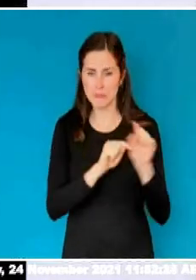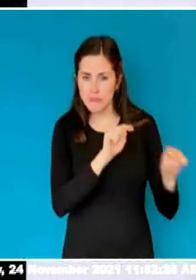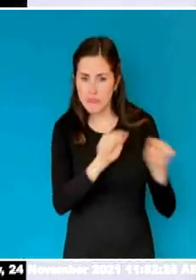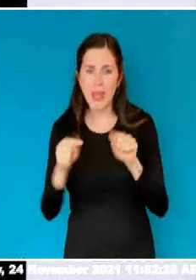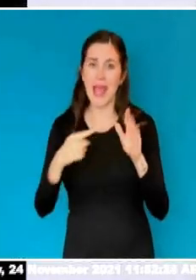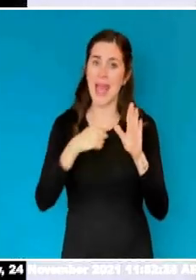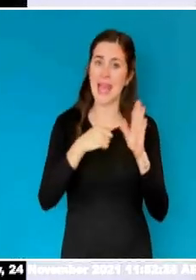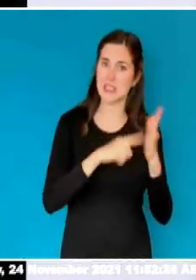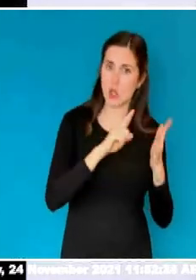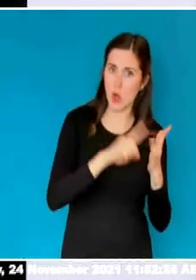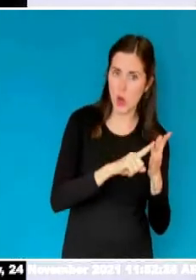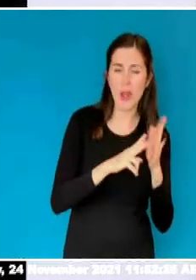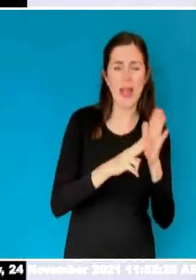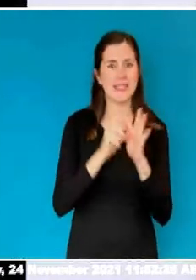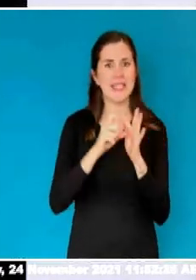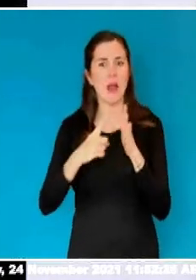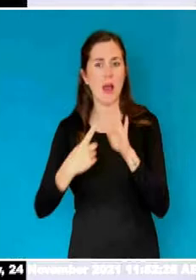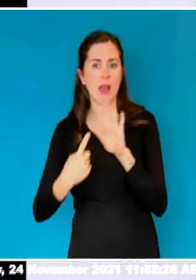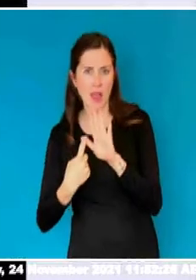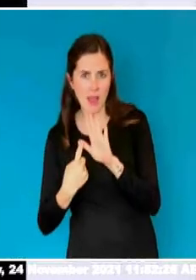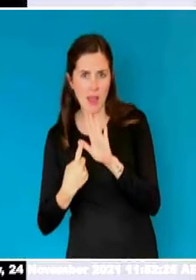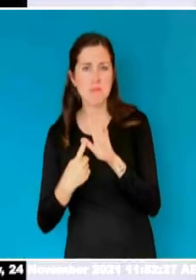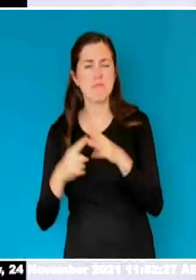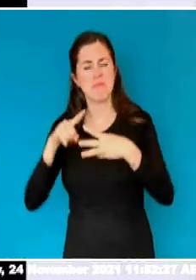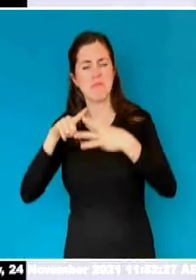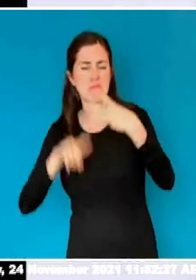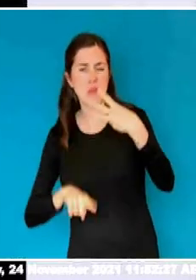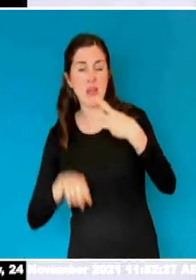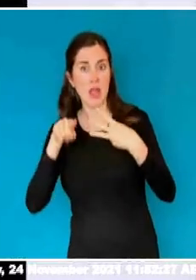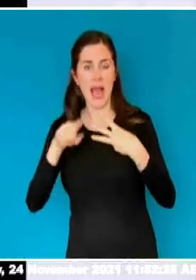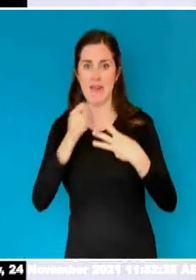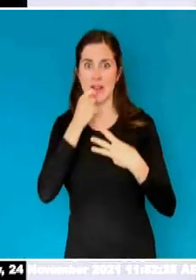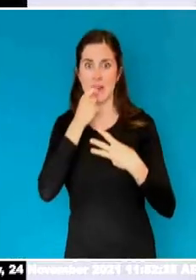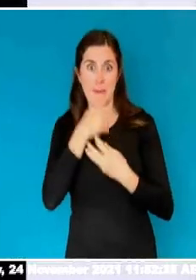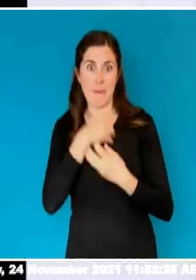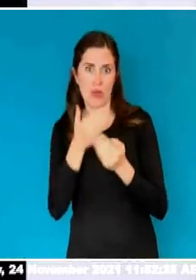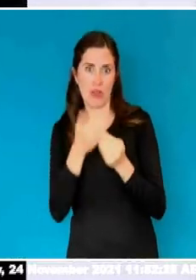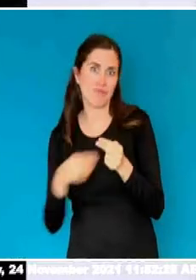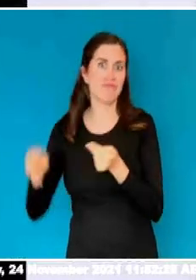do slightly better than that, and I will give you their statistics as I introduce each